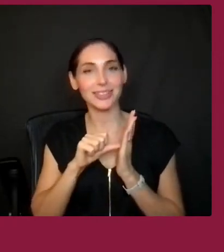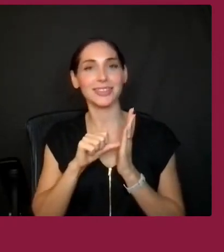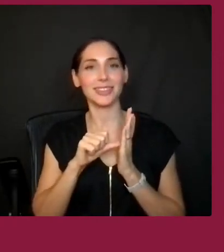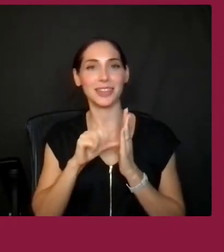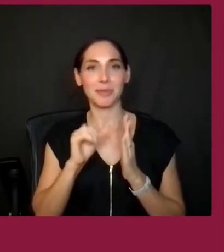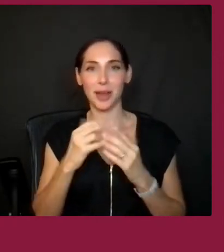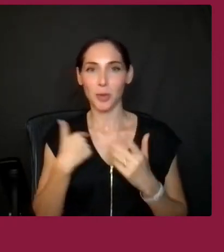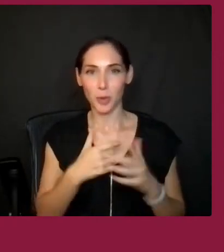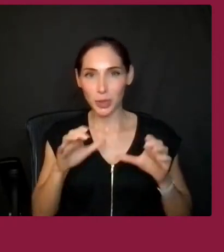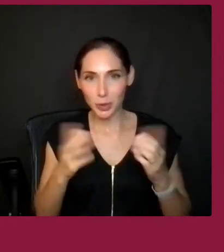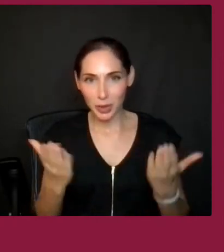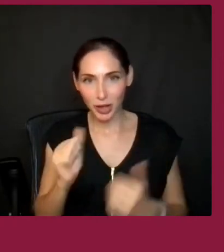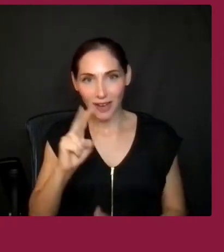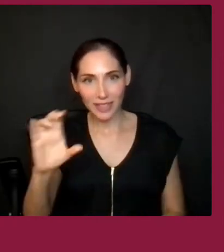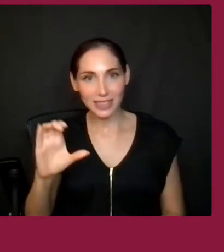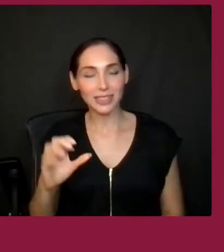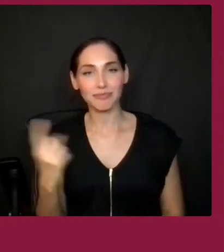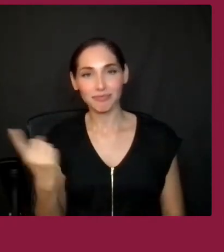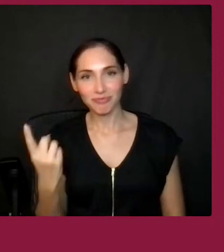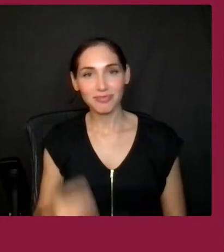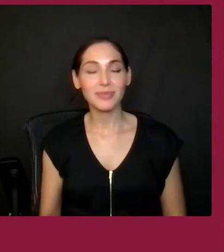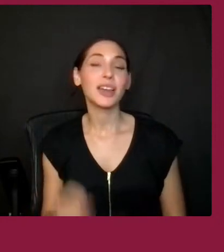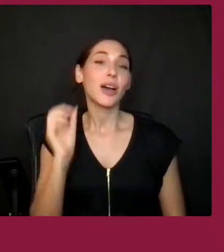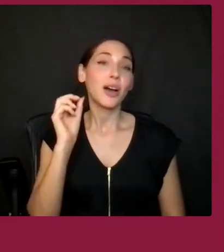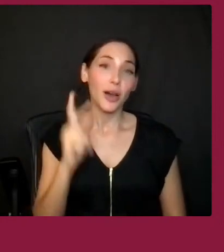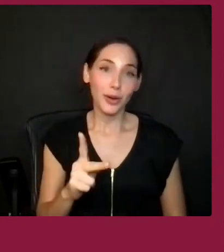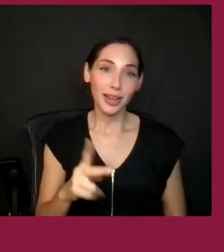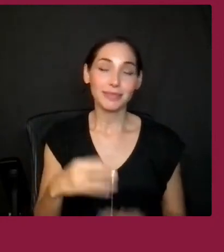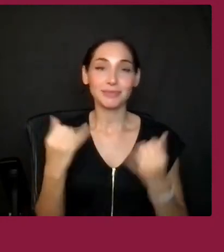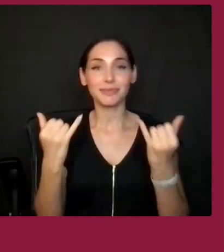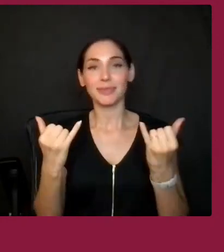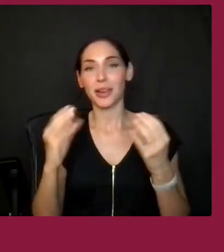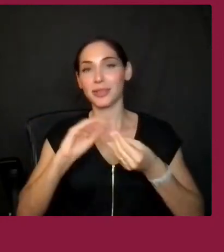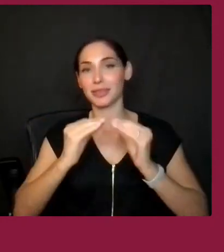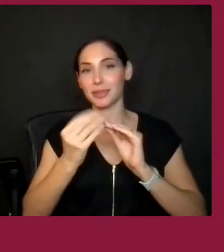at this college. Okay. So we are to 12. Uh, we